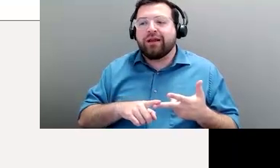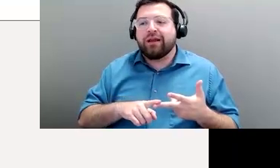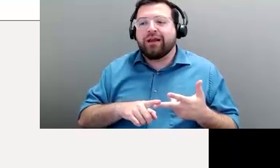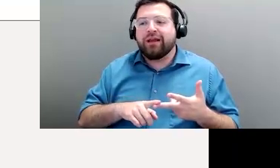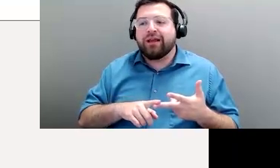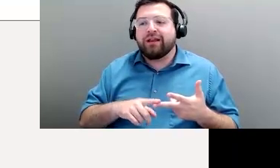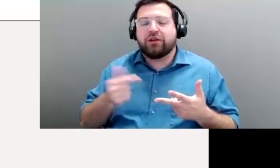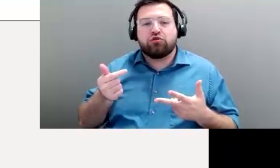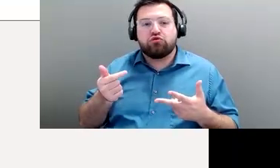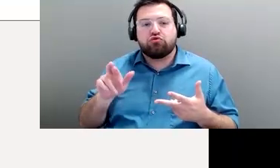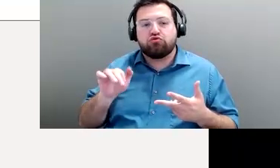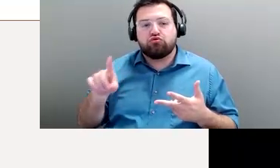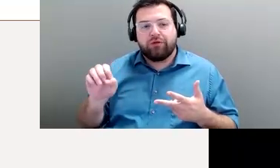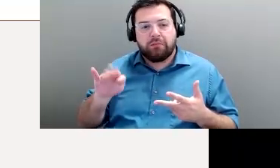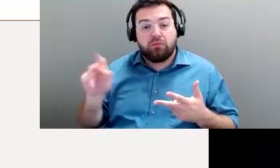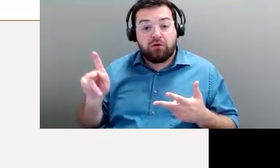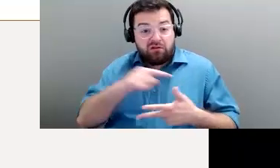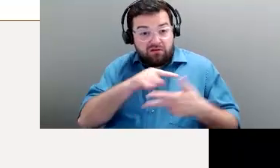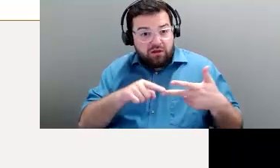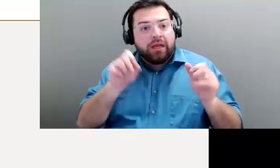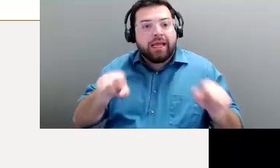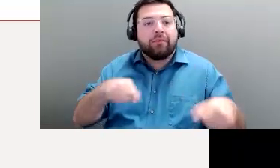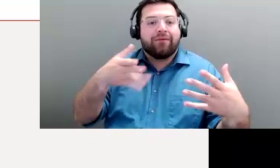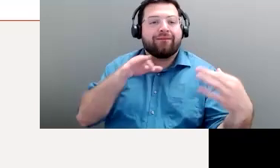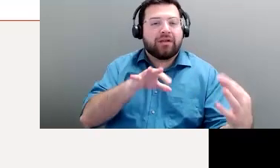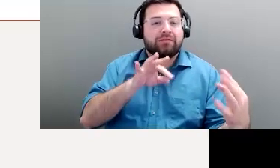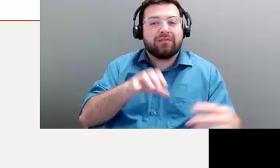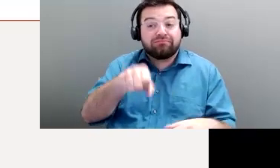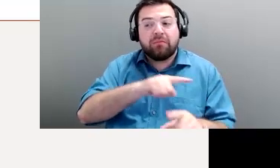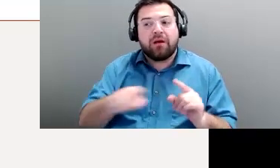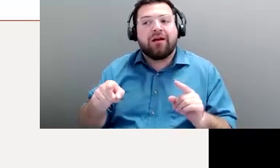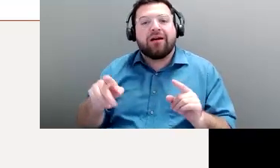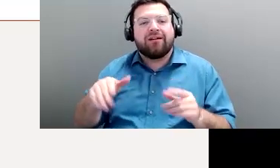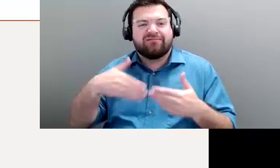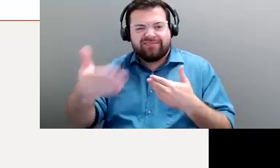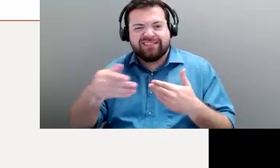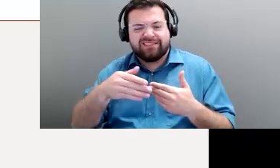But I also wanted to provide some reminders, in the next couple slides here.